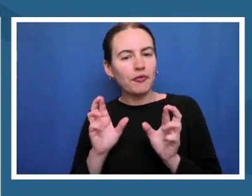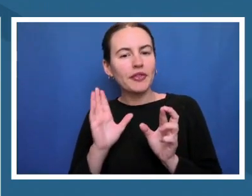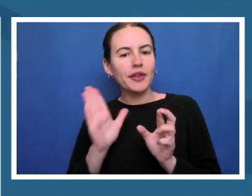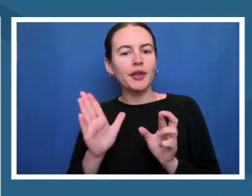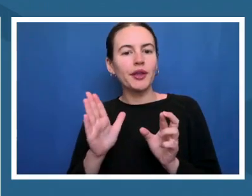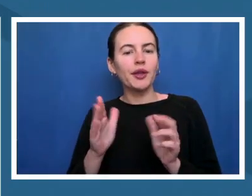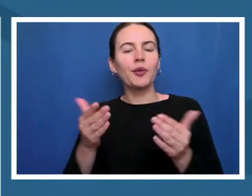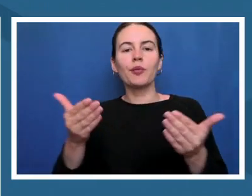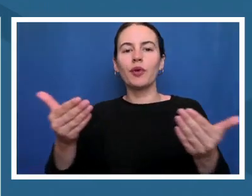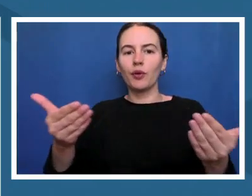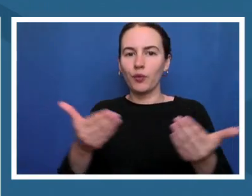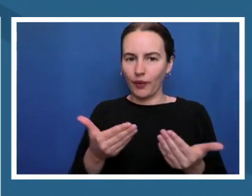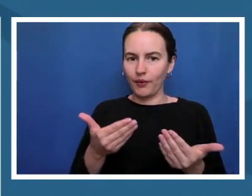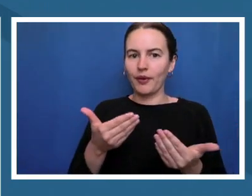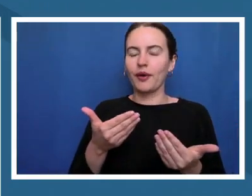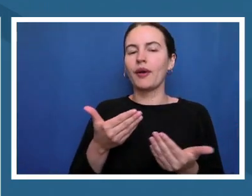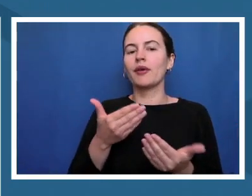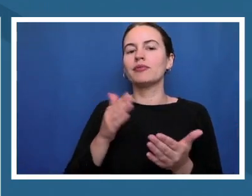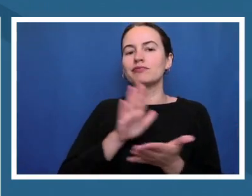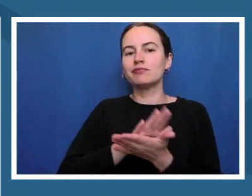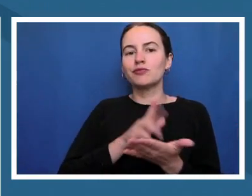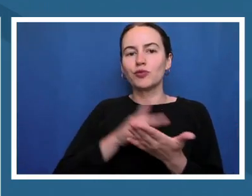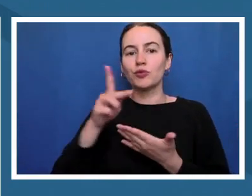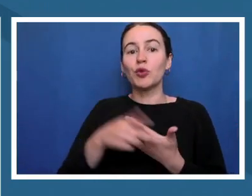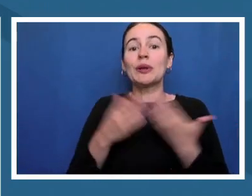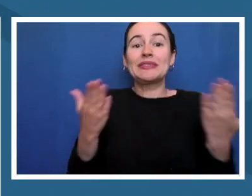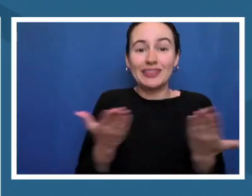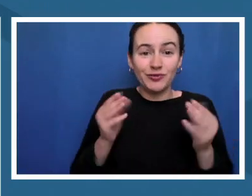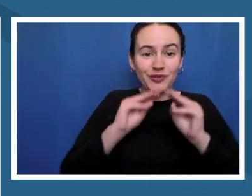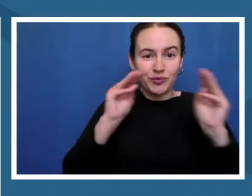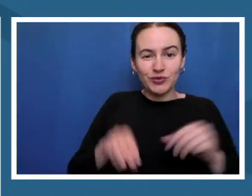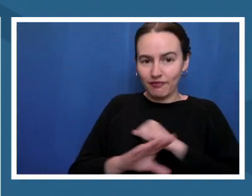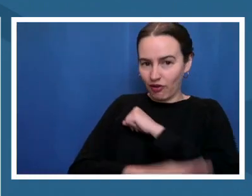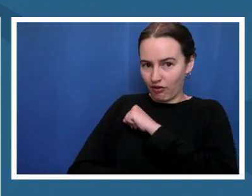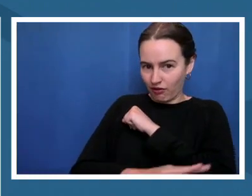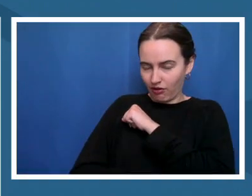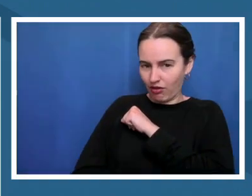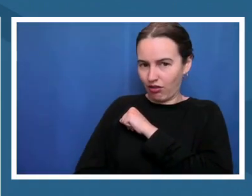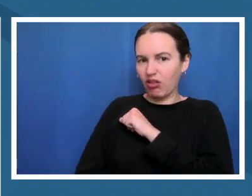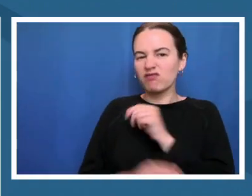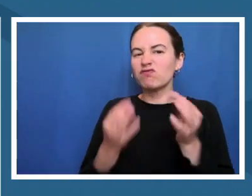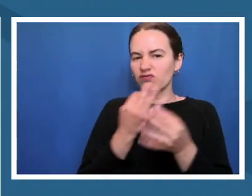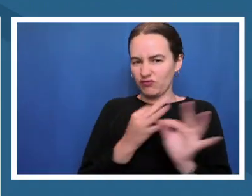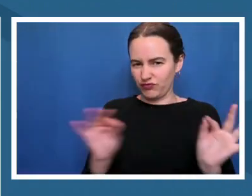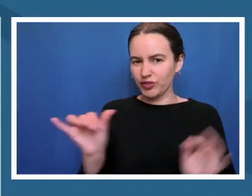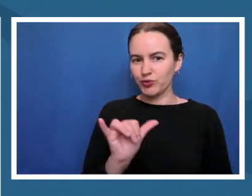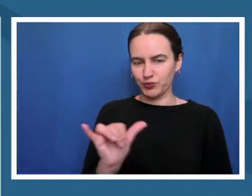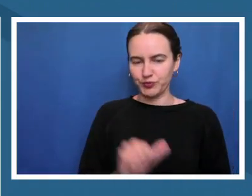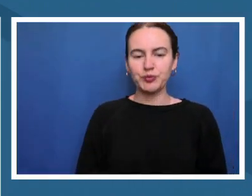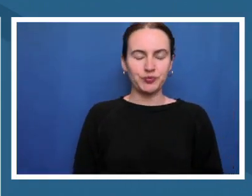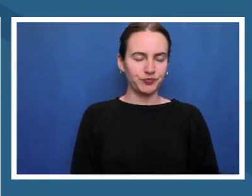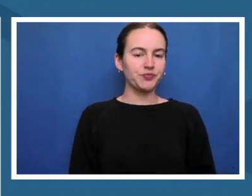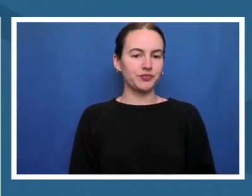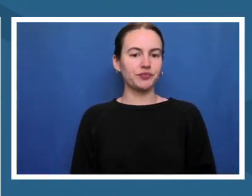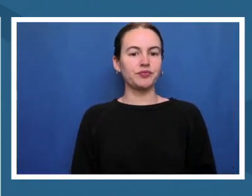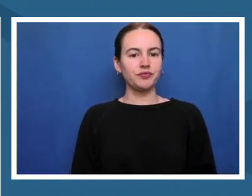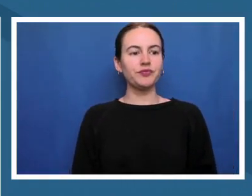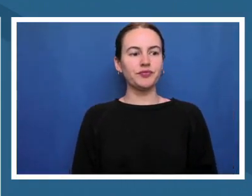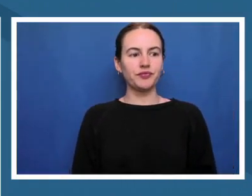again at the museum this fall those are also free of charge and then this um